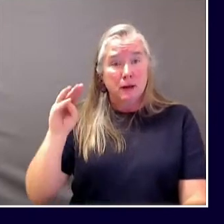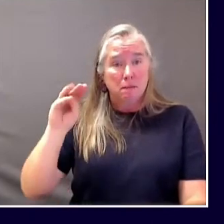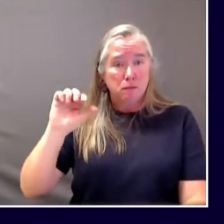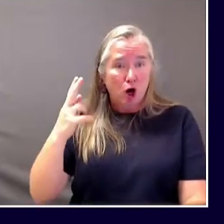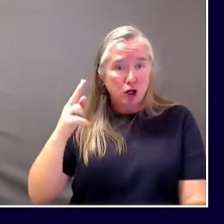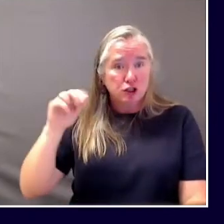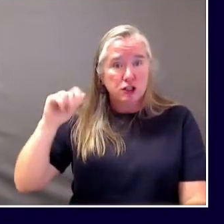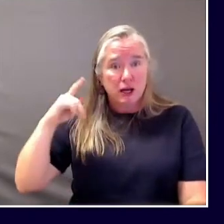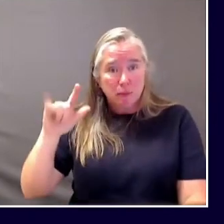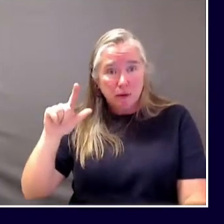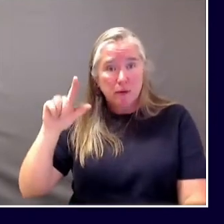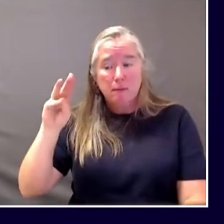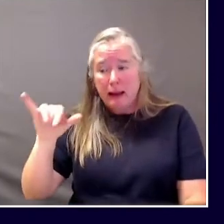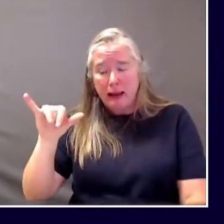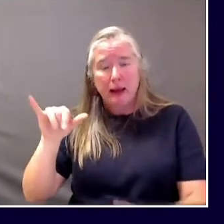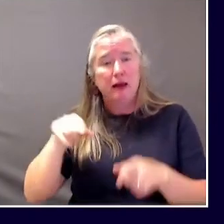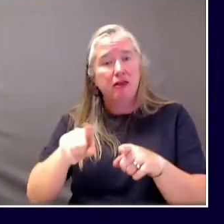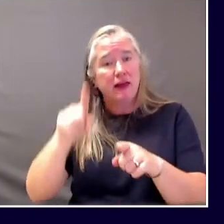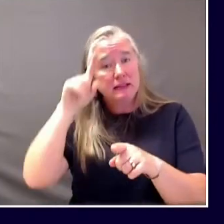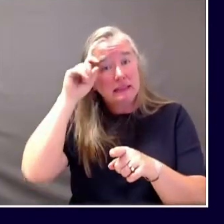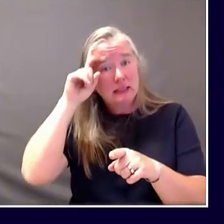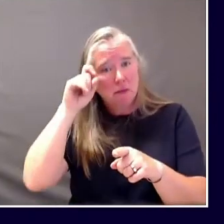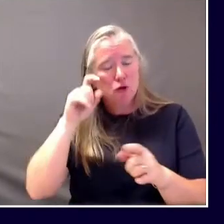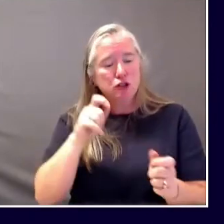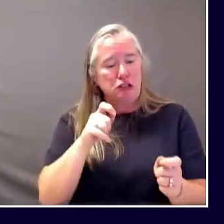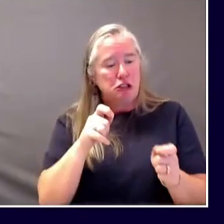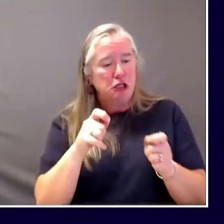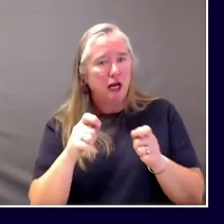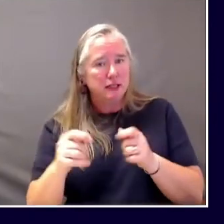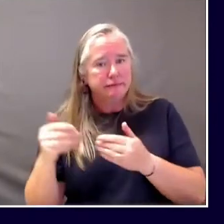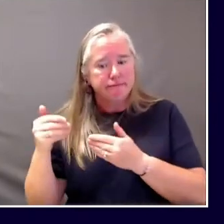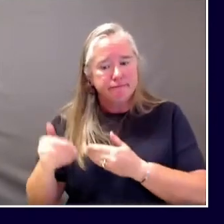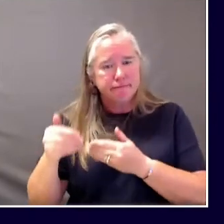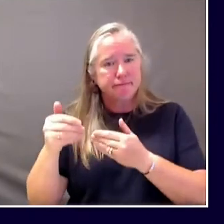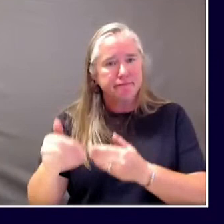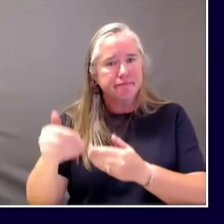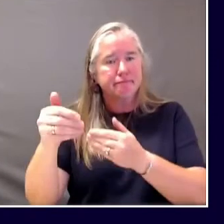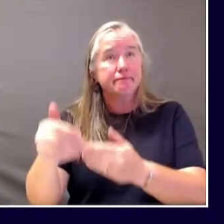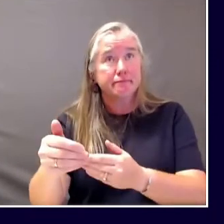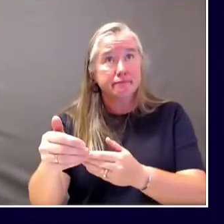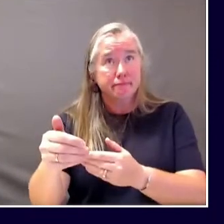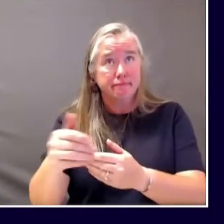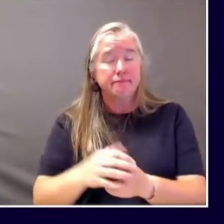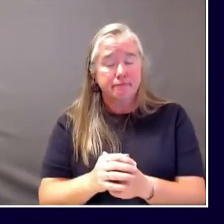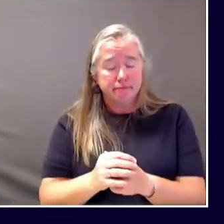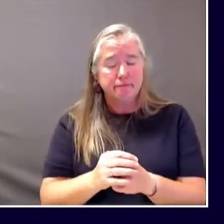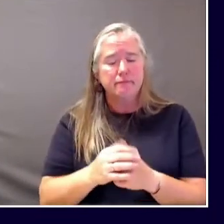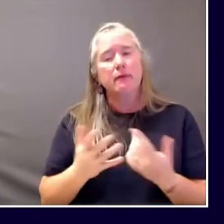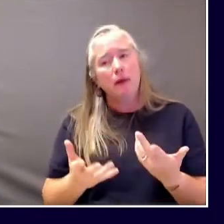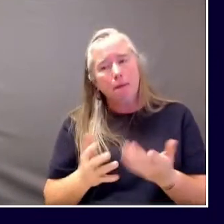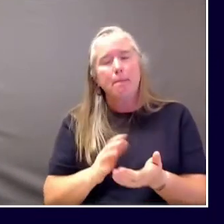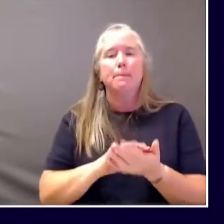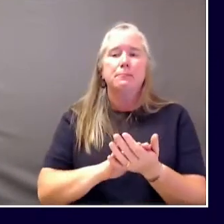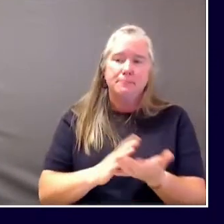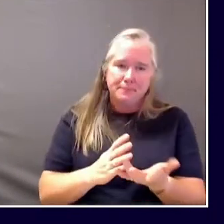big new case number then I guess